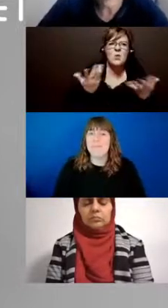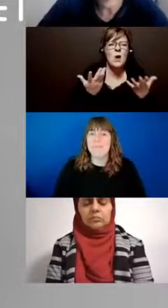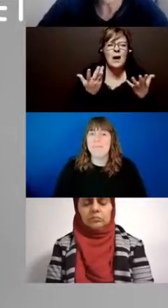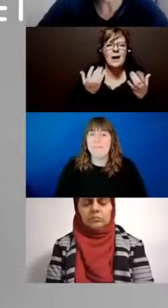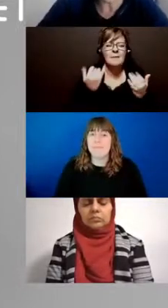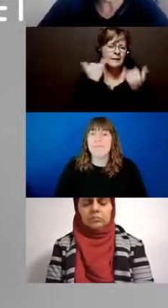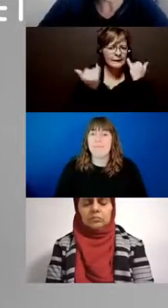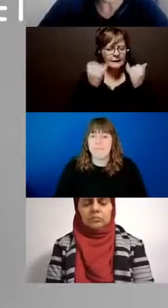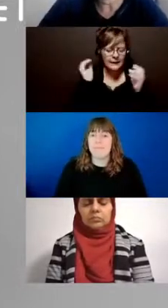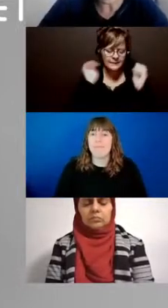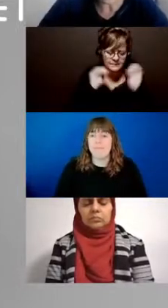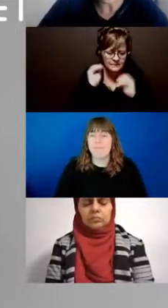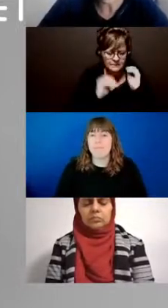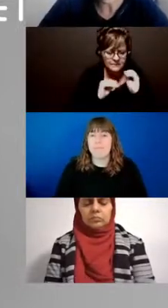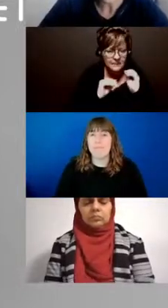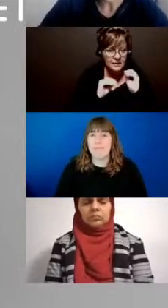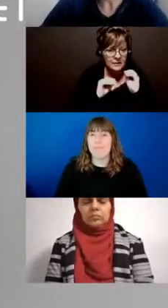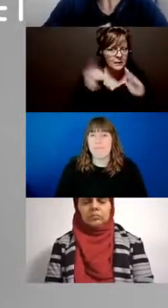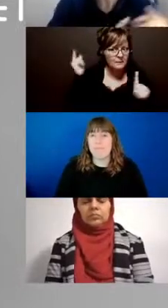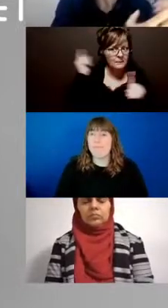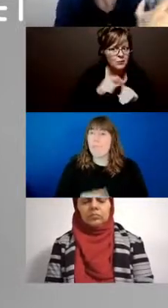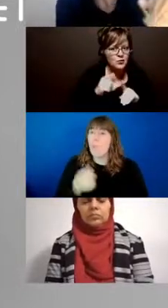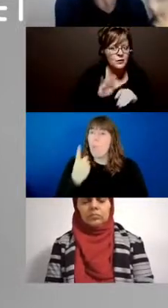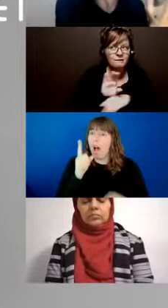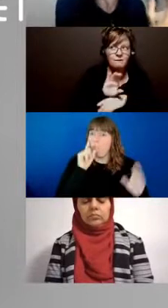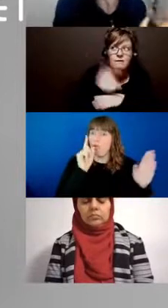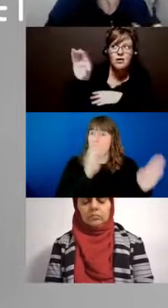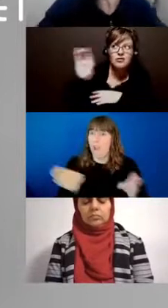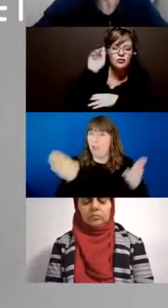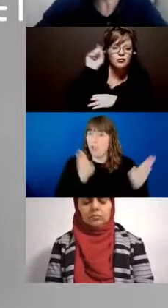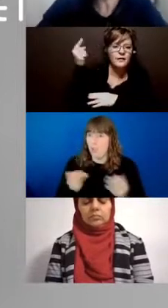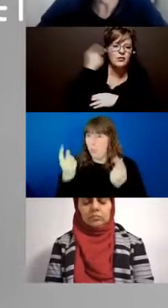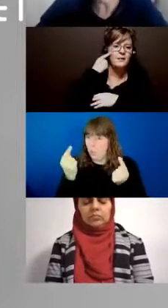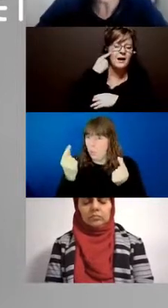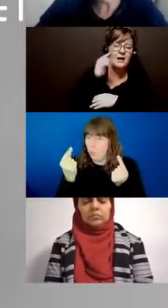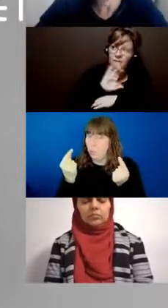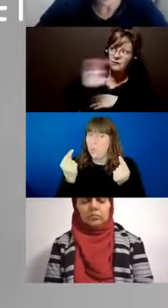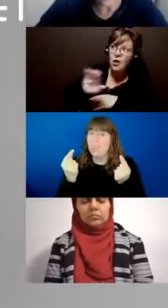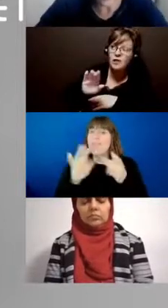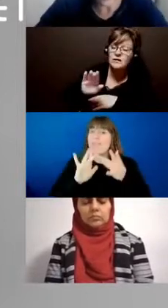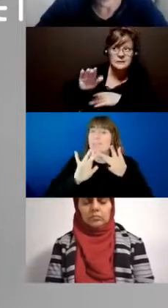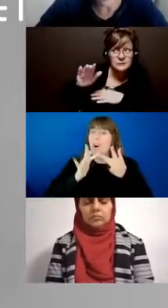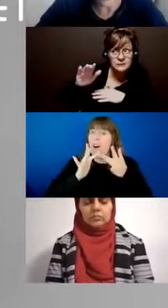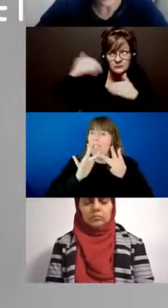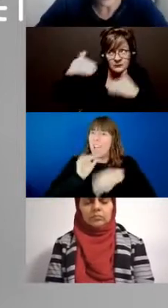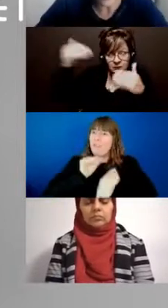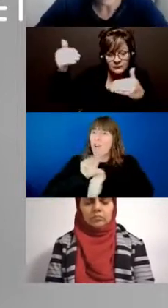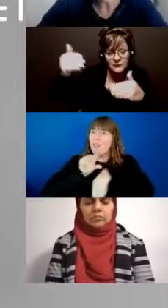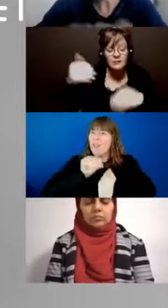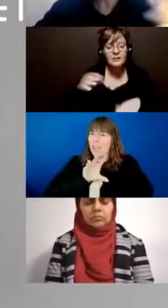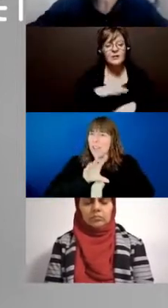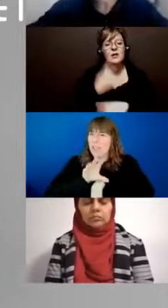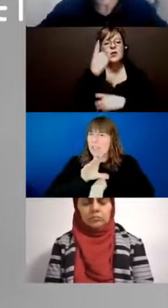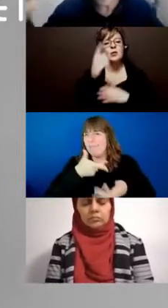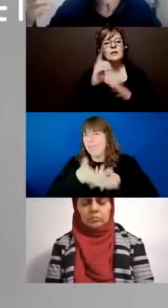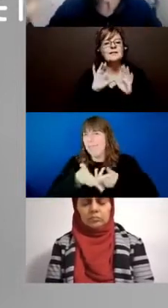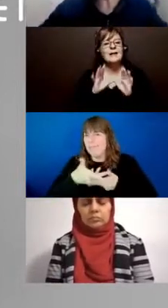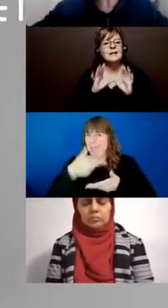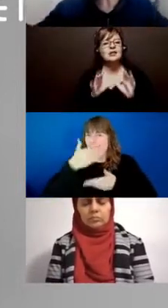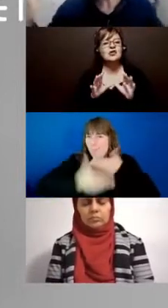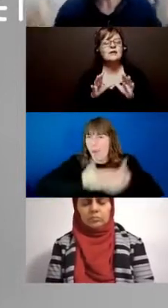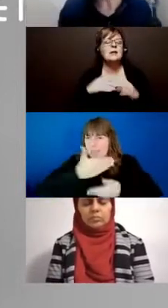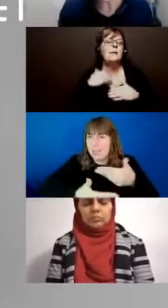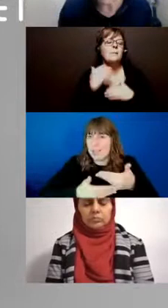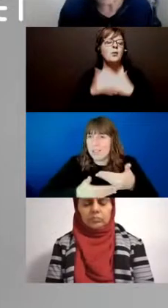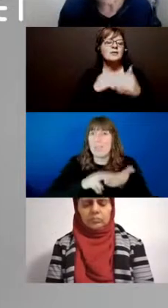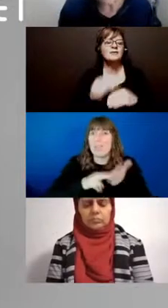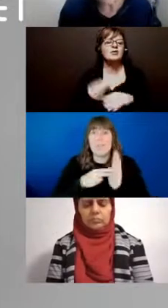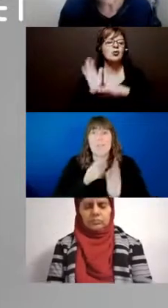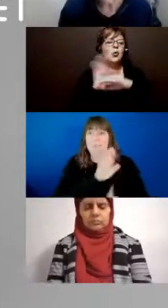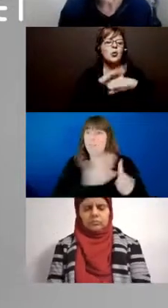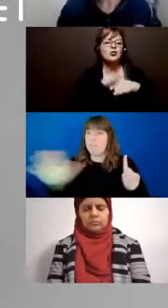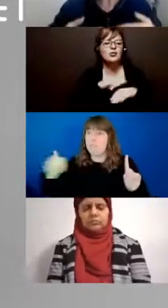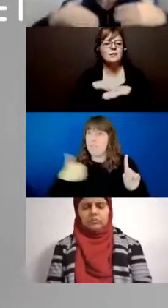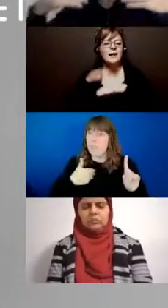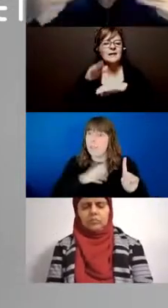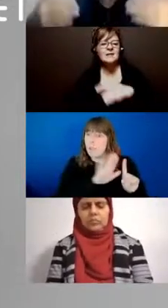that we have are using is this online consultation process seeking input from canadians about what